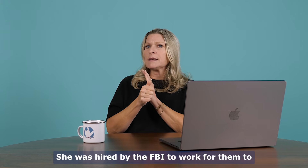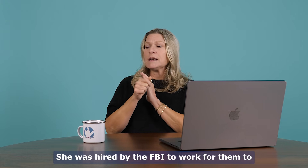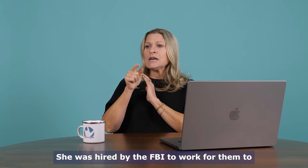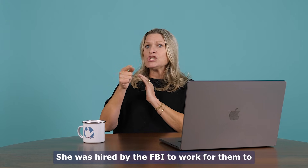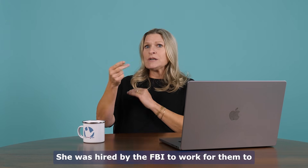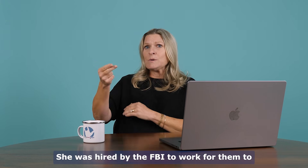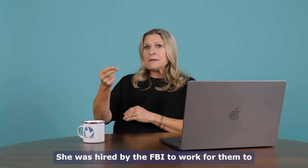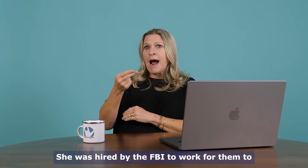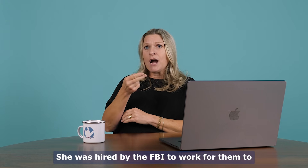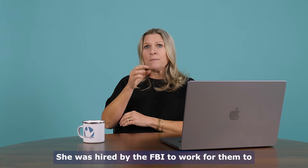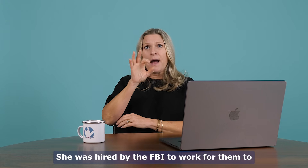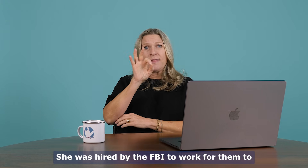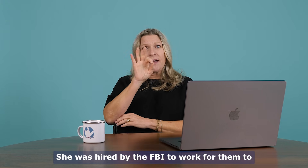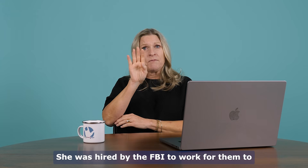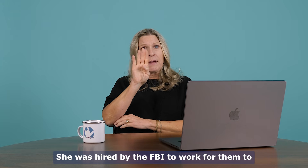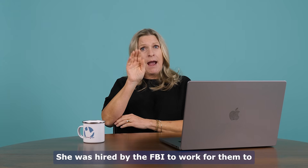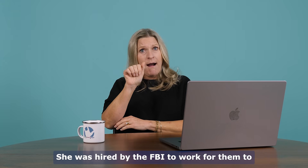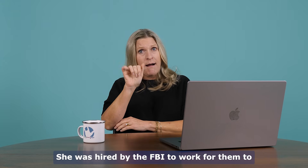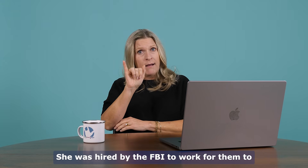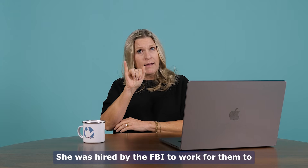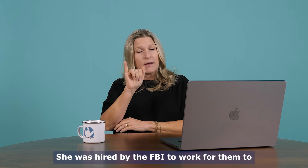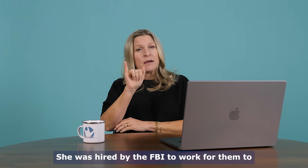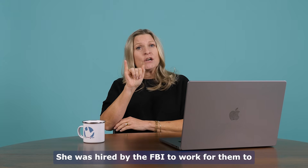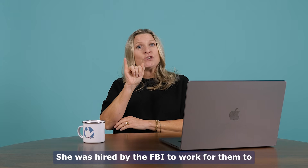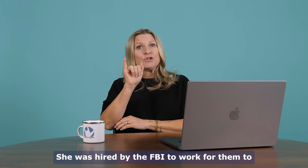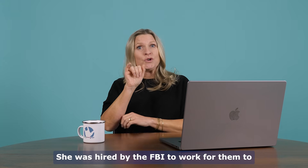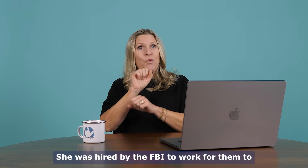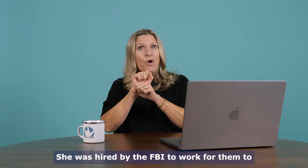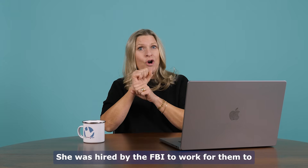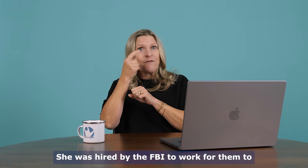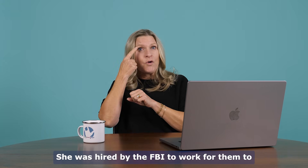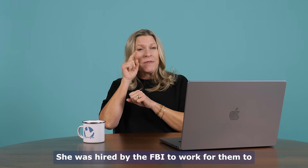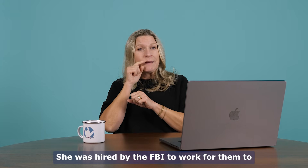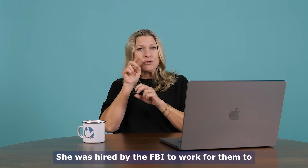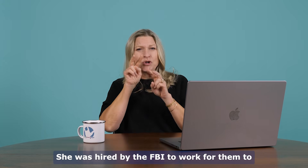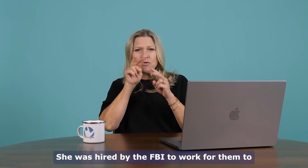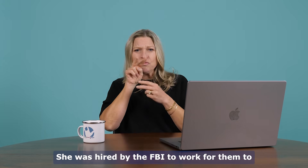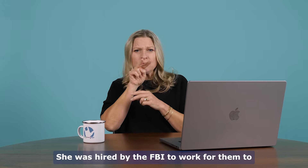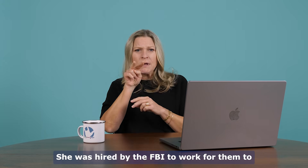She was hired by the FBI to work for them to